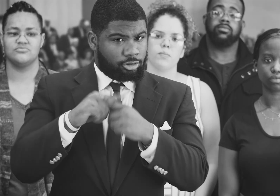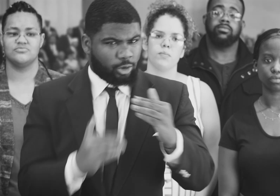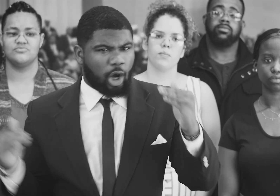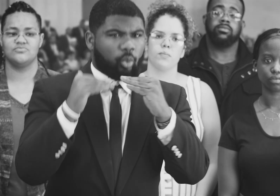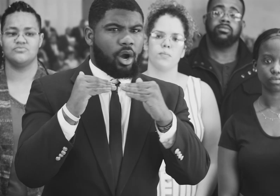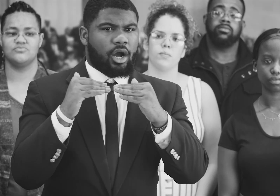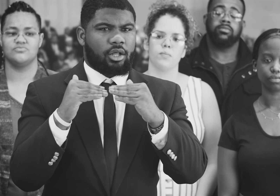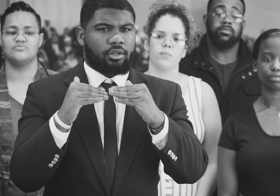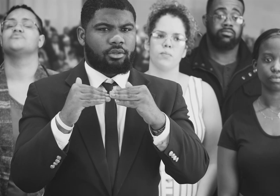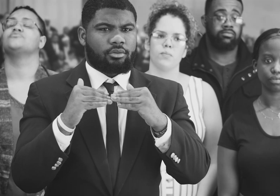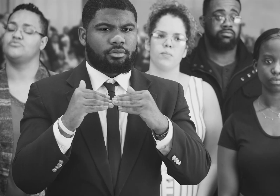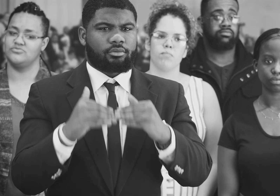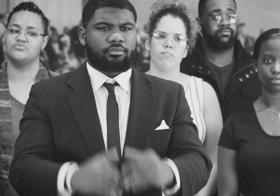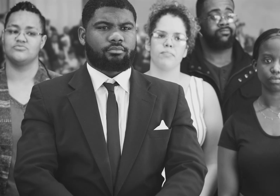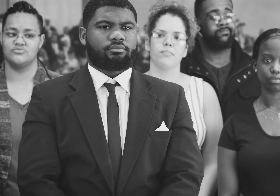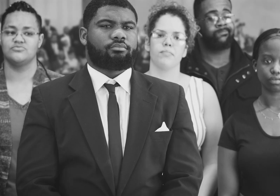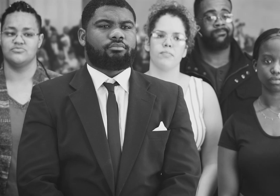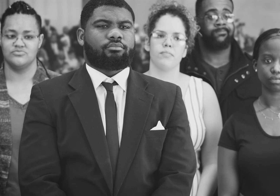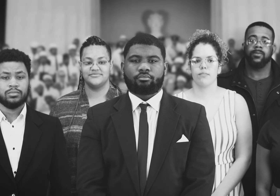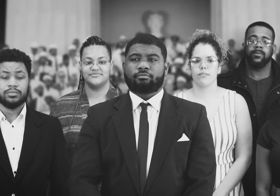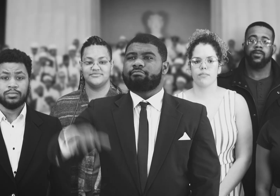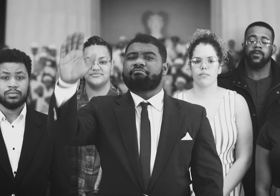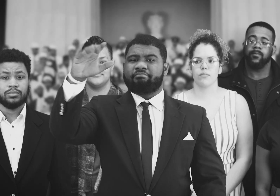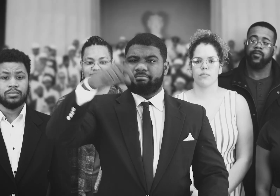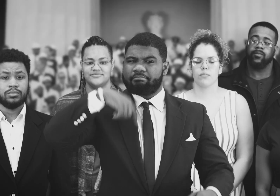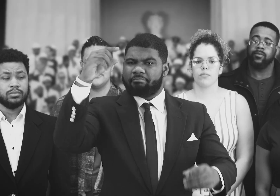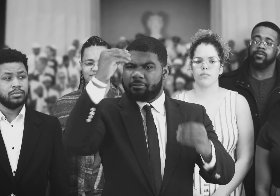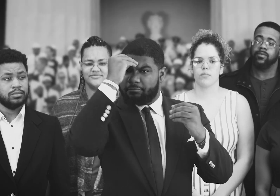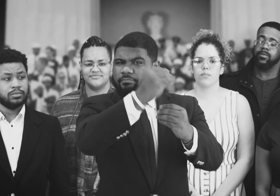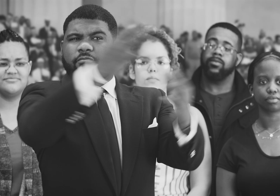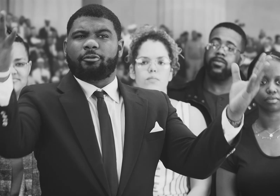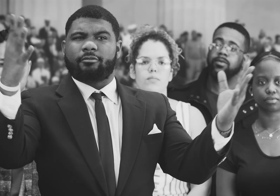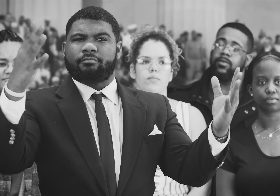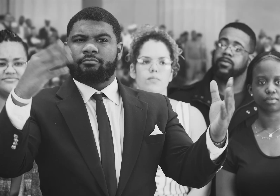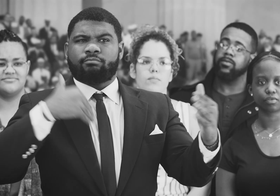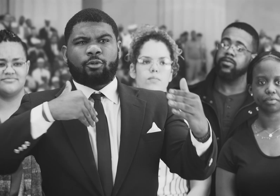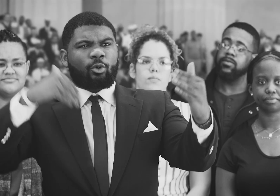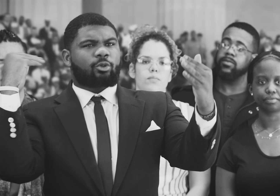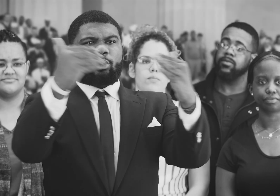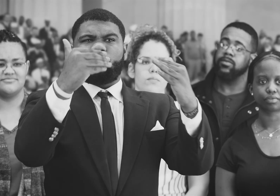the bright day of justice emerges. But there is something that I must say to my people, who stand on the warm threshold which leads into the palace of justice: